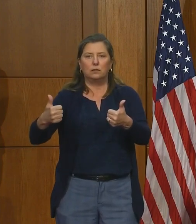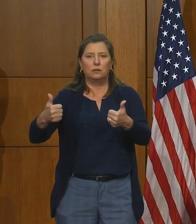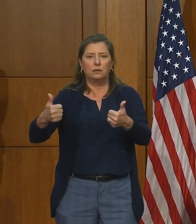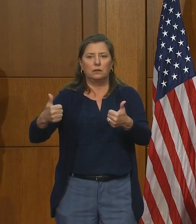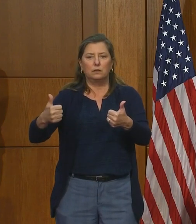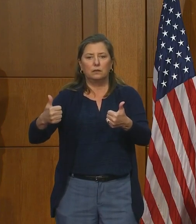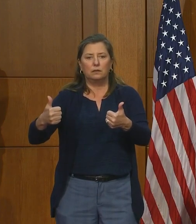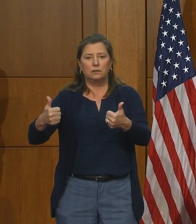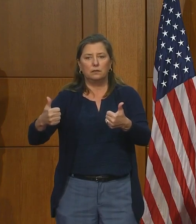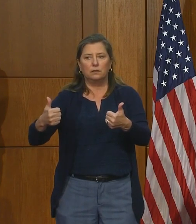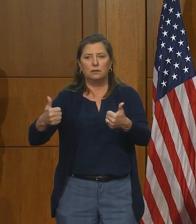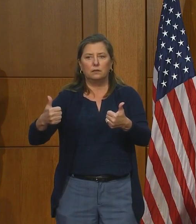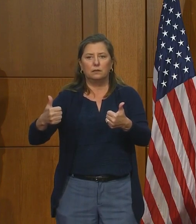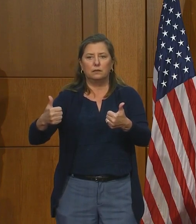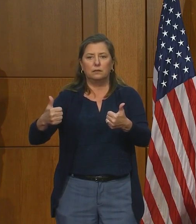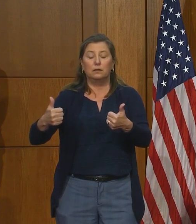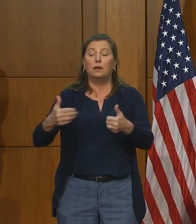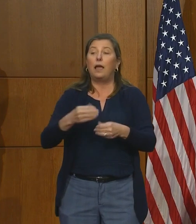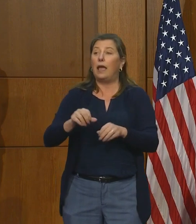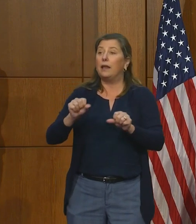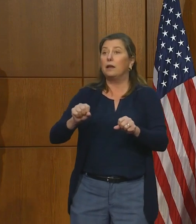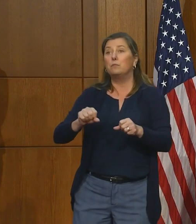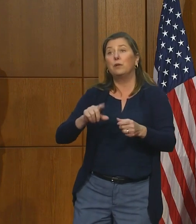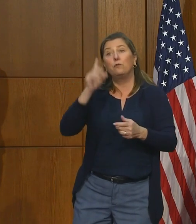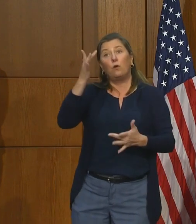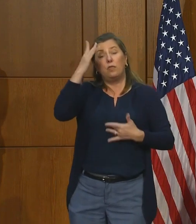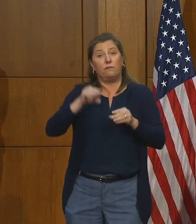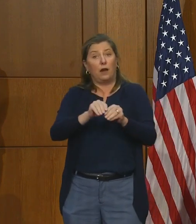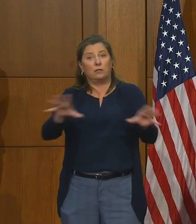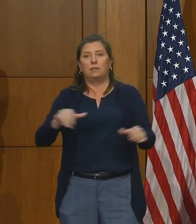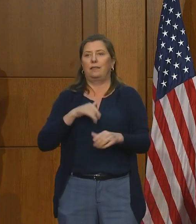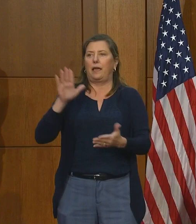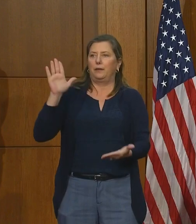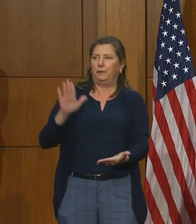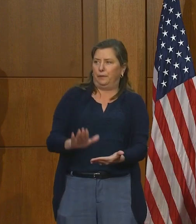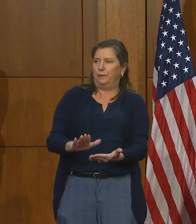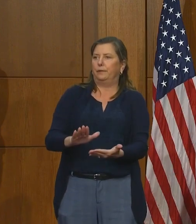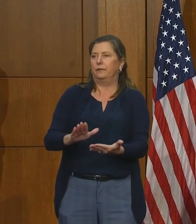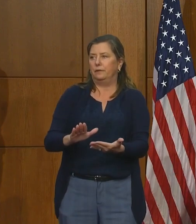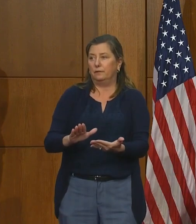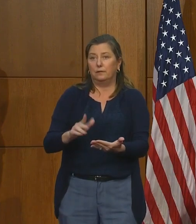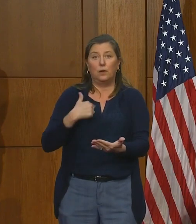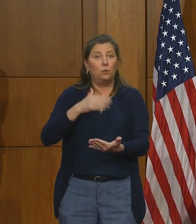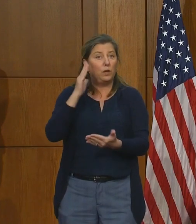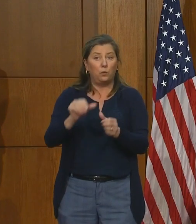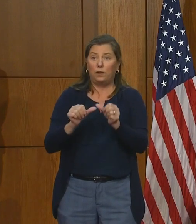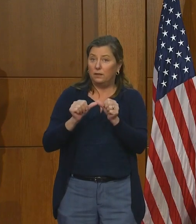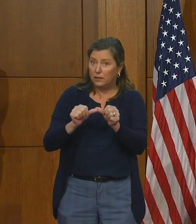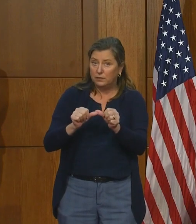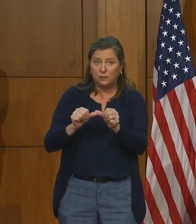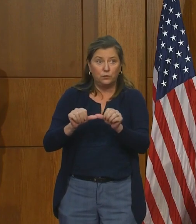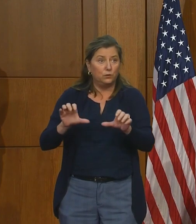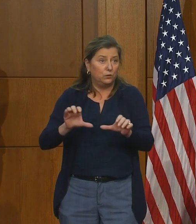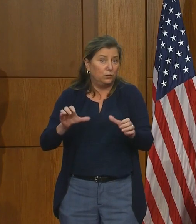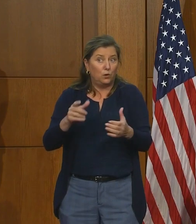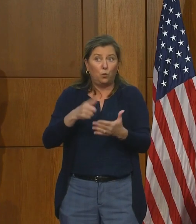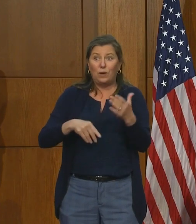OPPORTUNITY KEEP THEM SEPARATE AND JOB DIMINISH THE